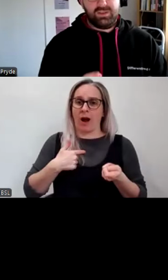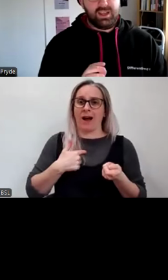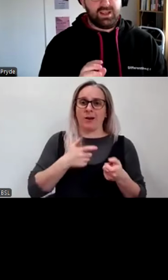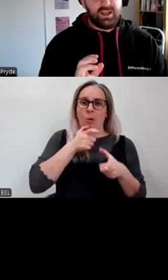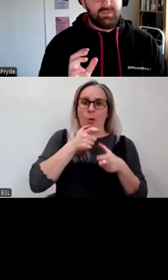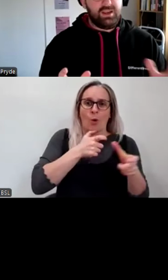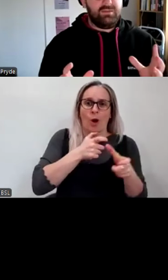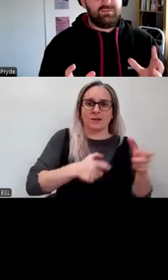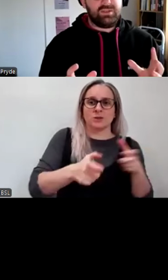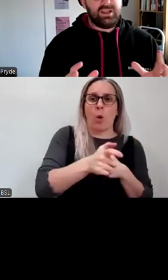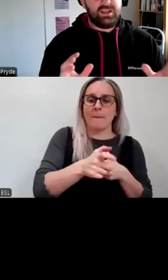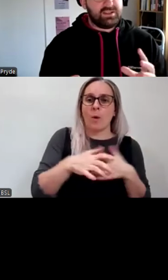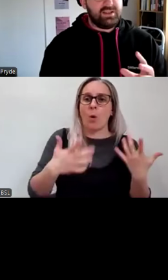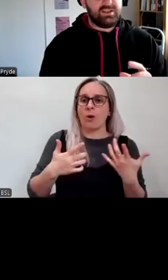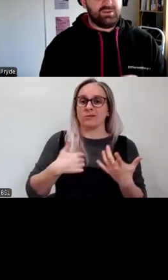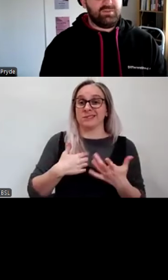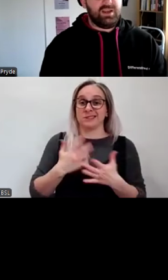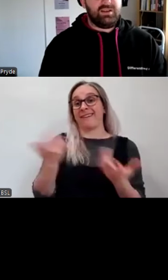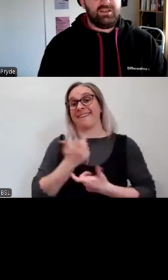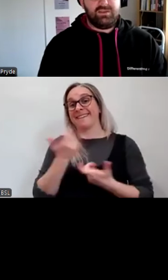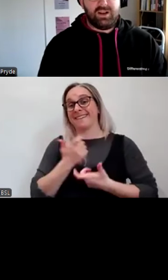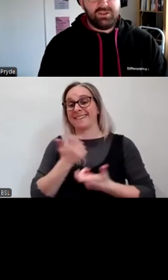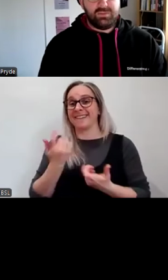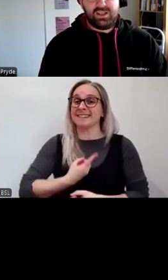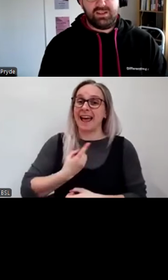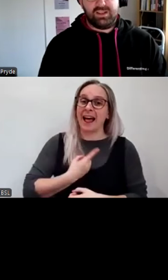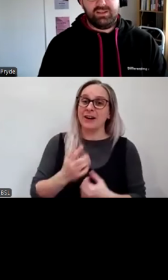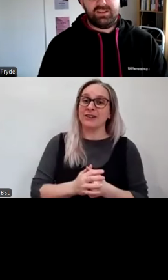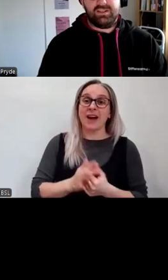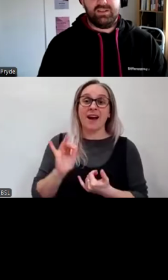Sometimes I may say sentences that don't make 100% sense.